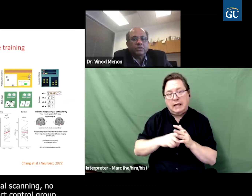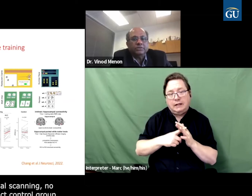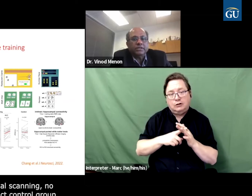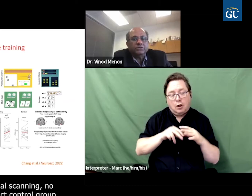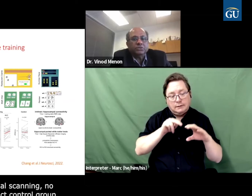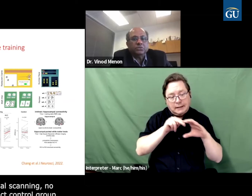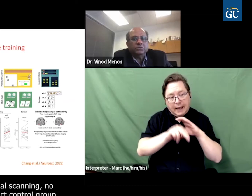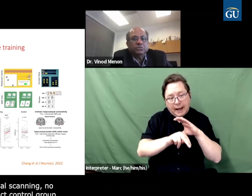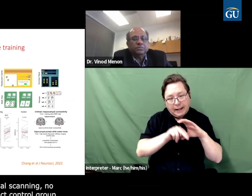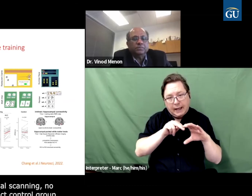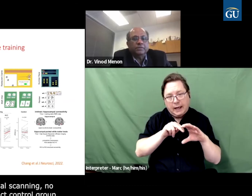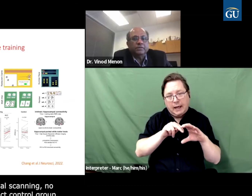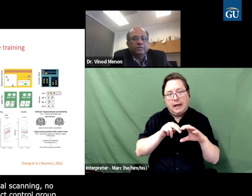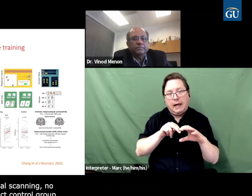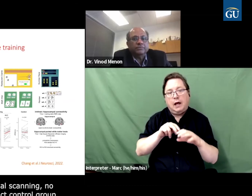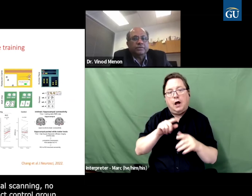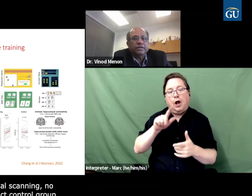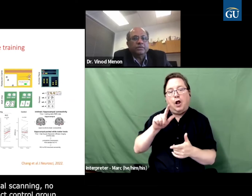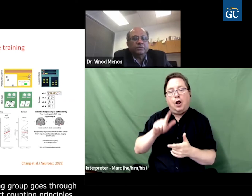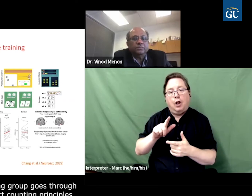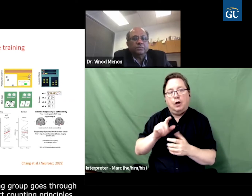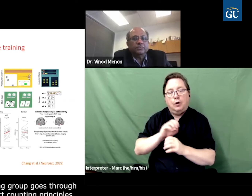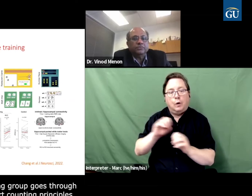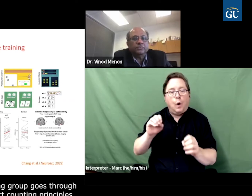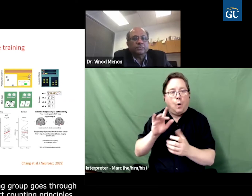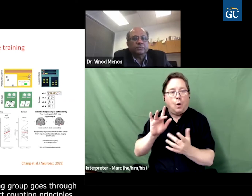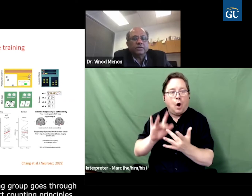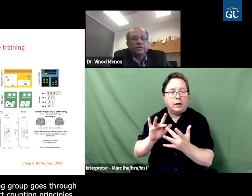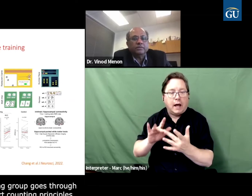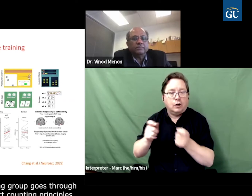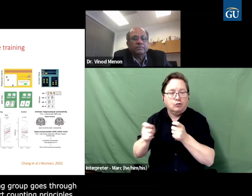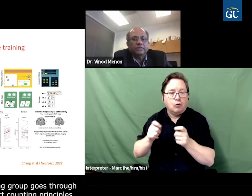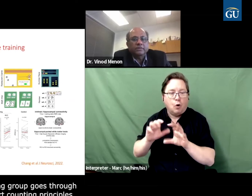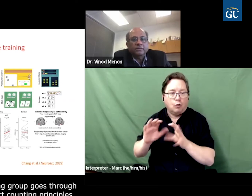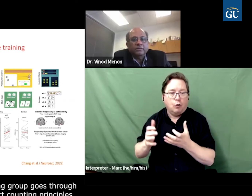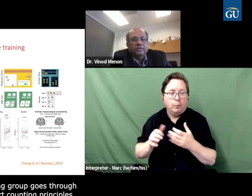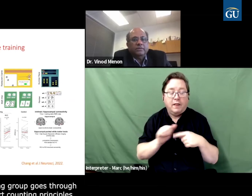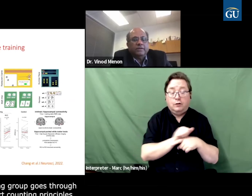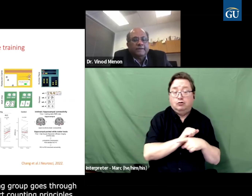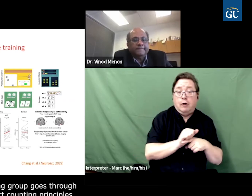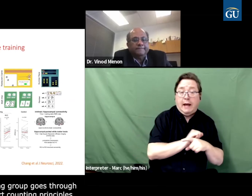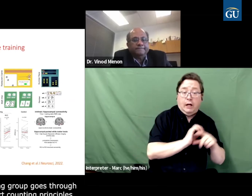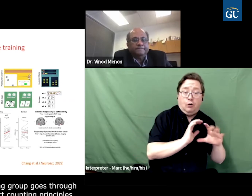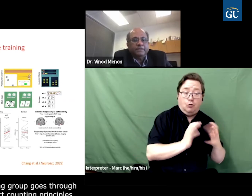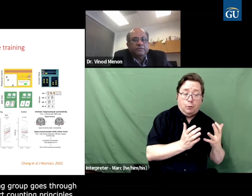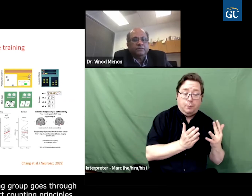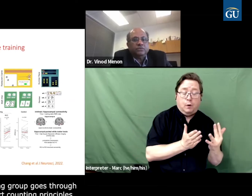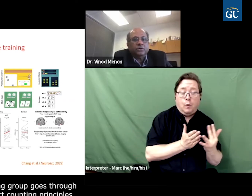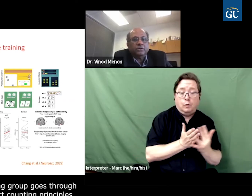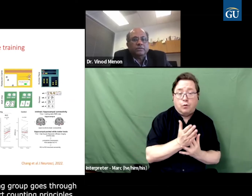um no contact control group the training